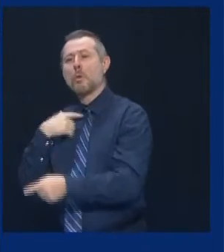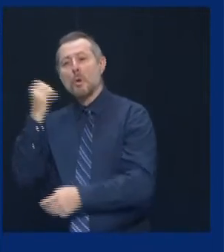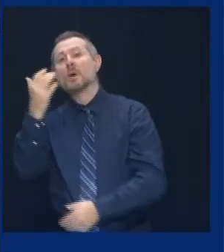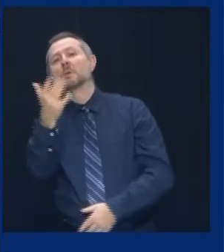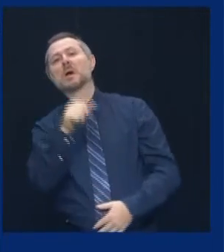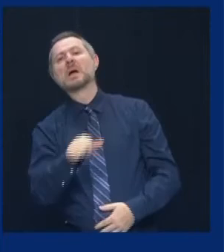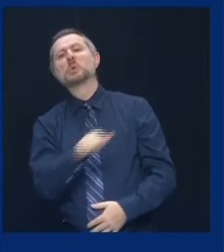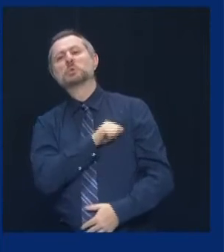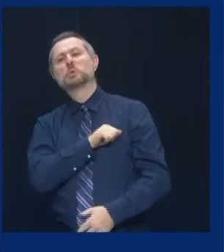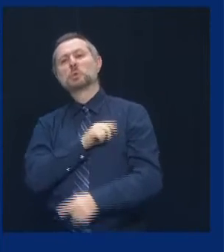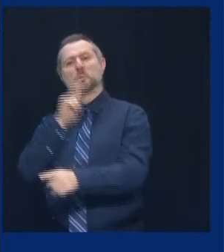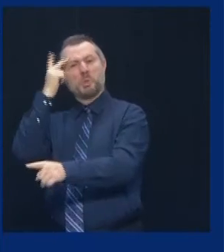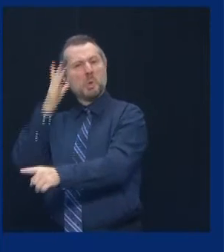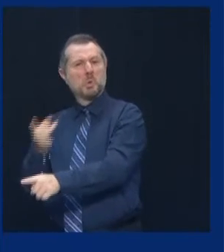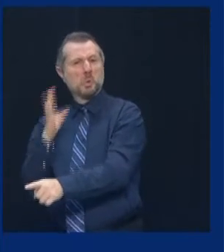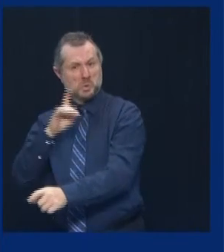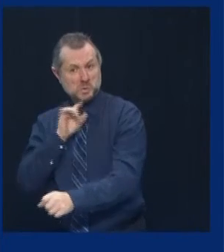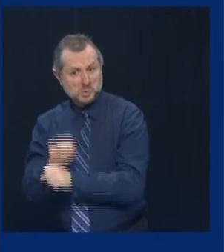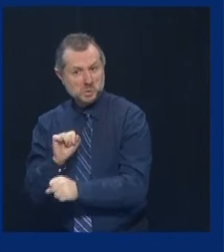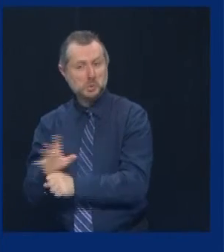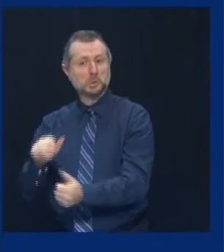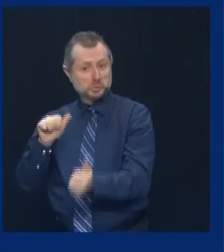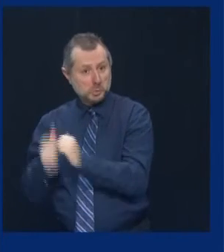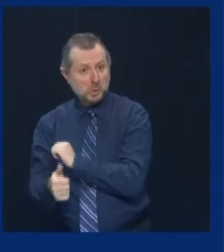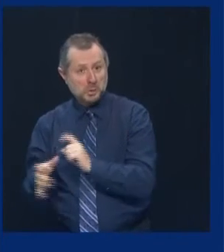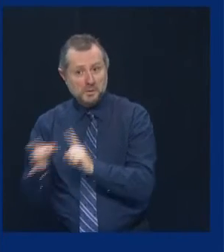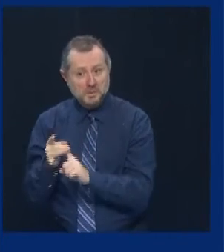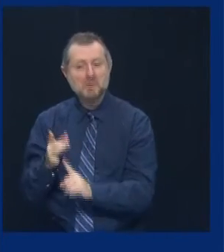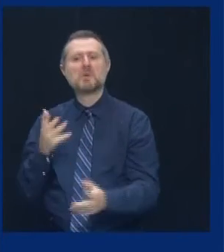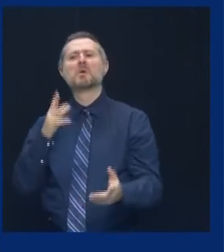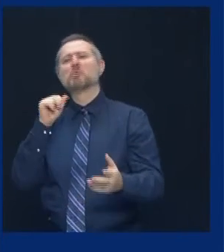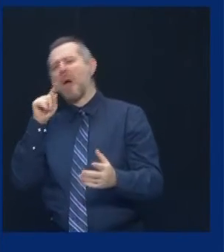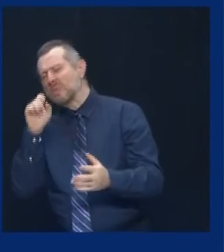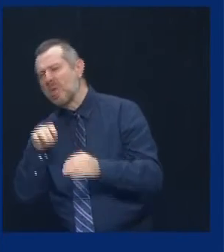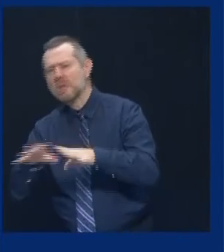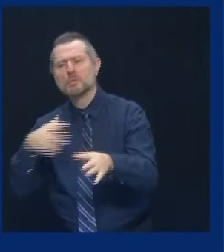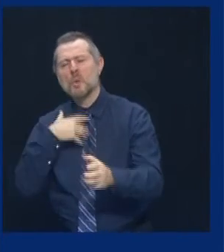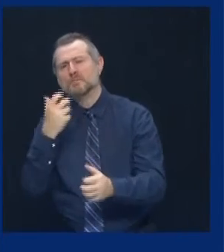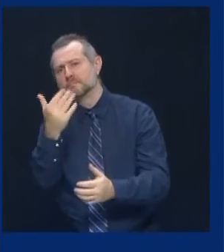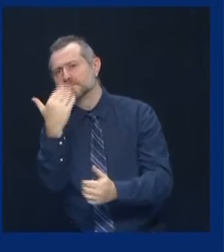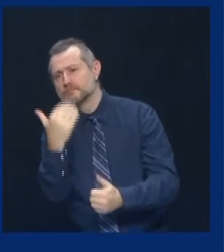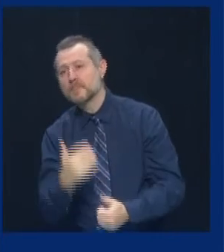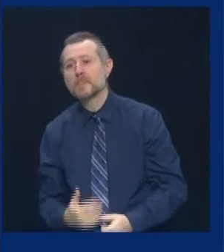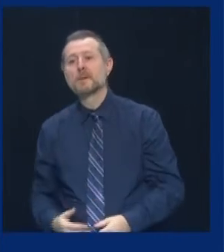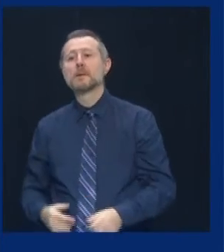WHO THAT WAS AND WHAT EVIDENCE THERE IS REGARDING STATEN